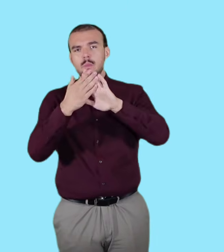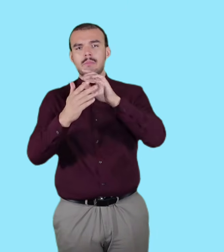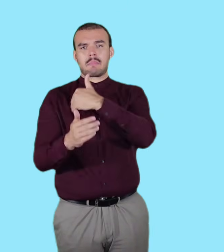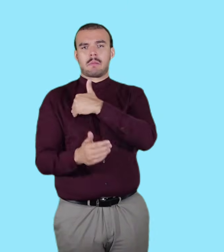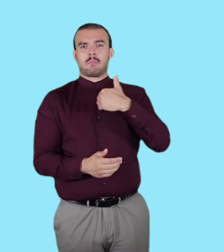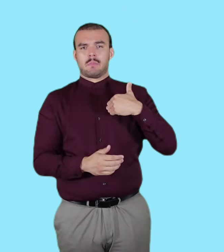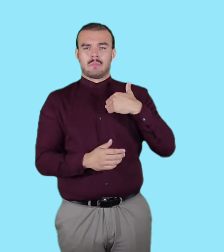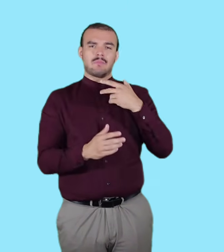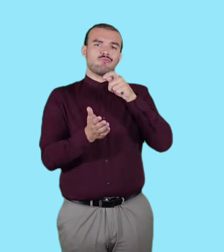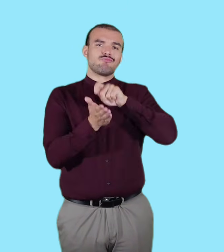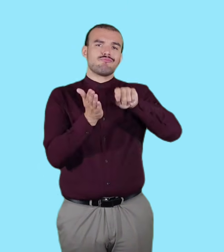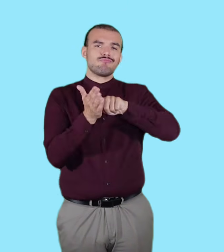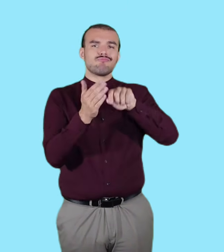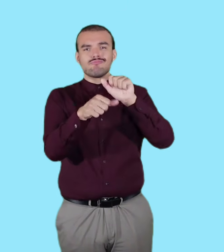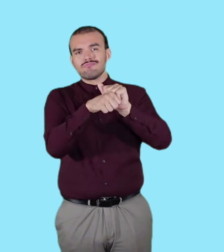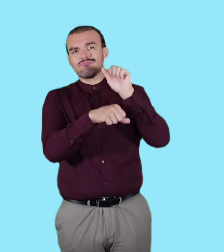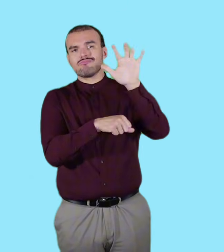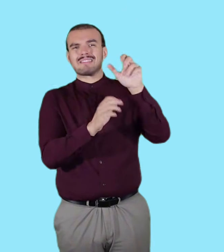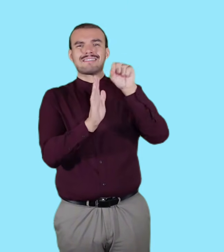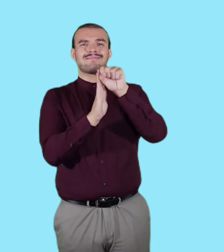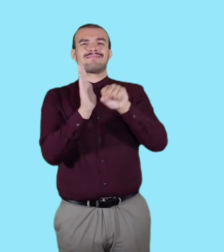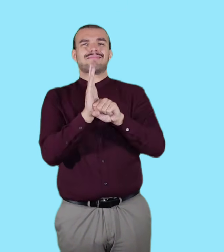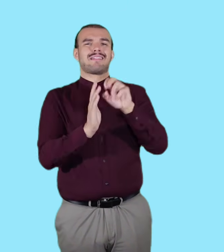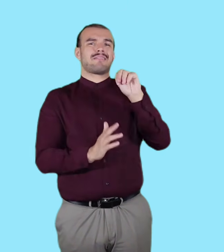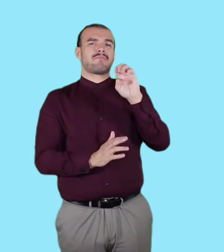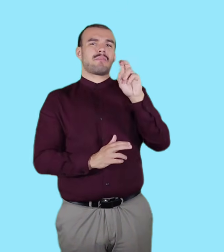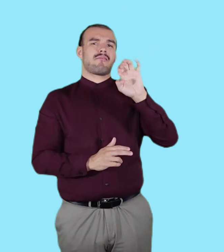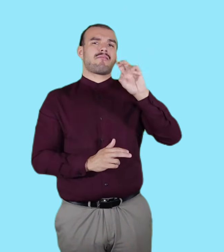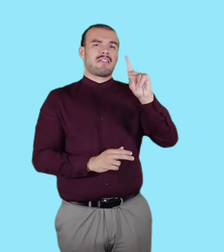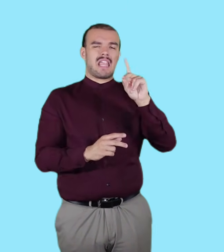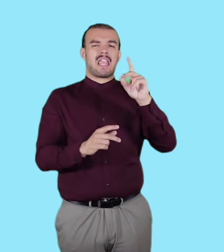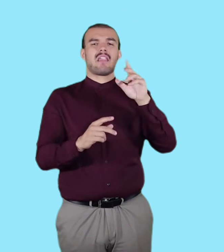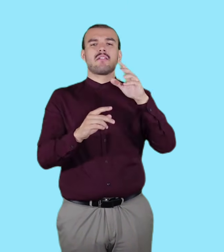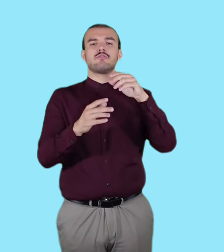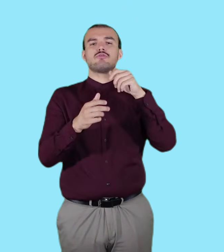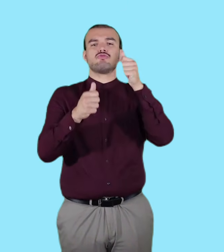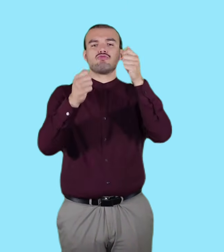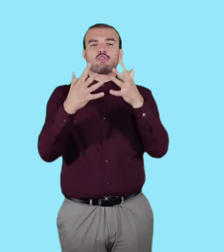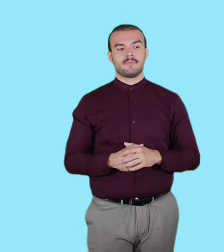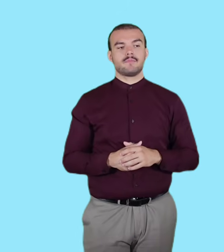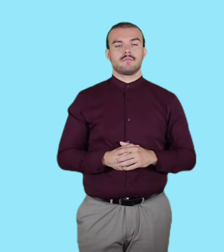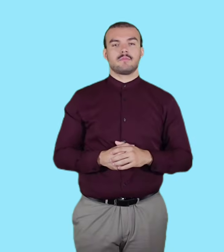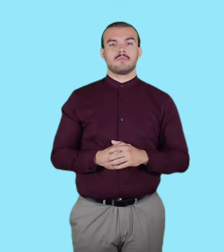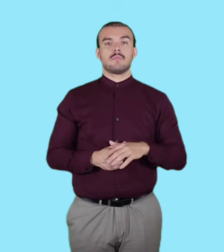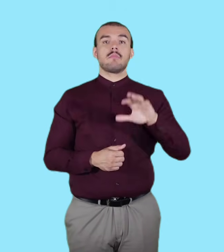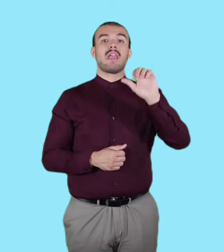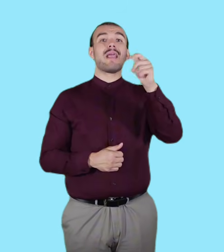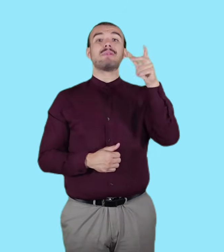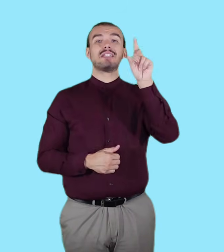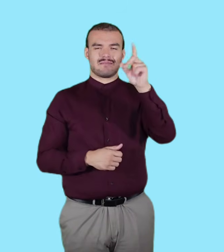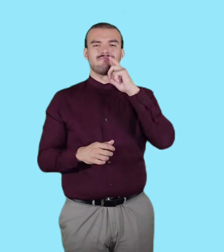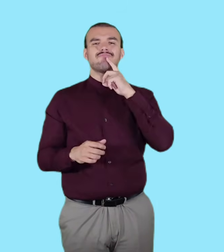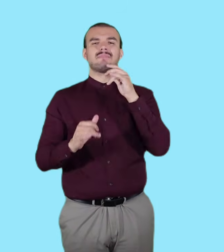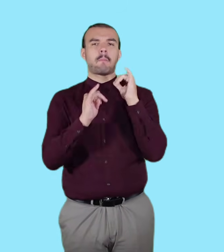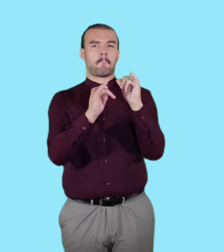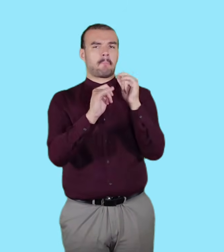to write to their state Medicaid directors via our action alerts in the near future. AAPD will also send our own letter